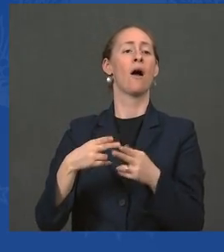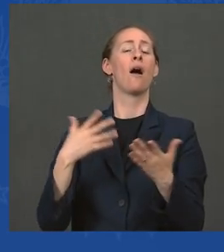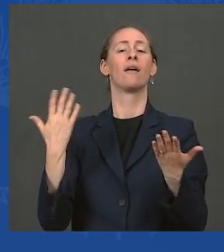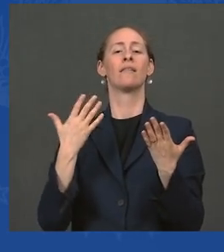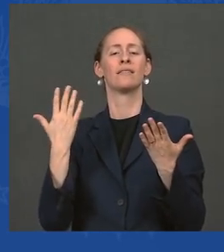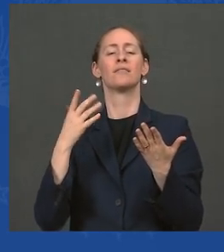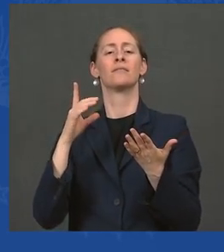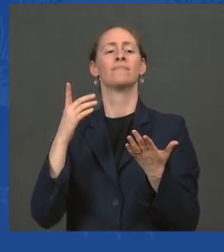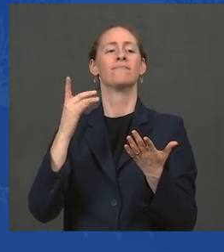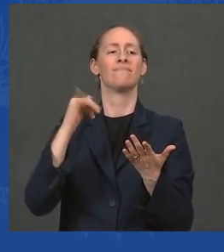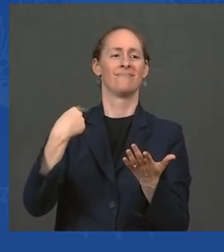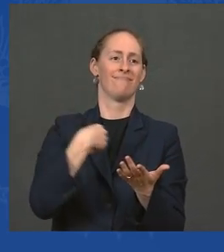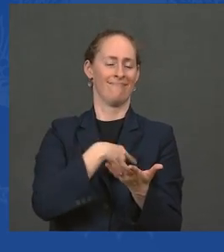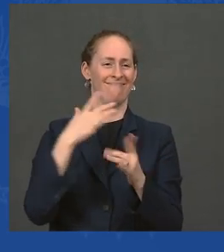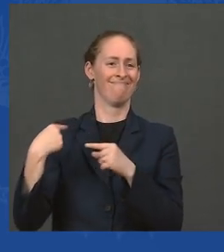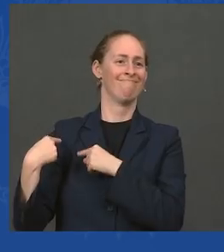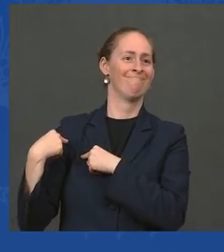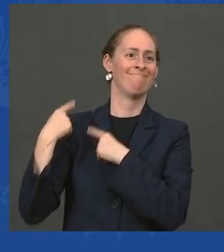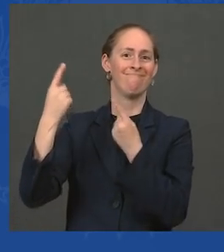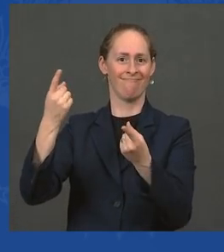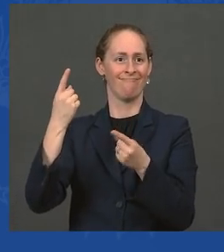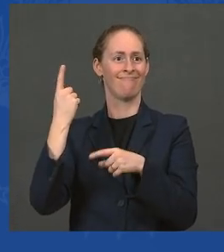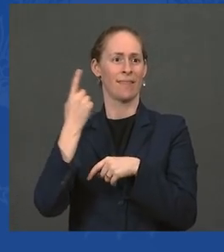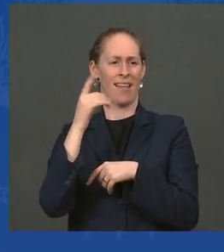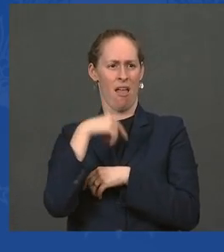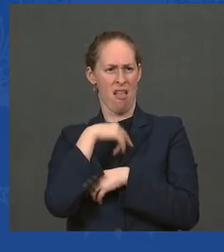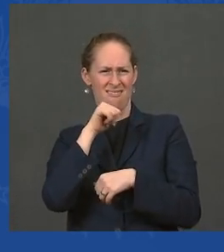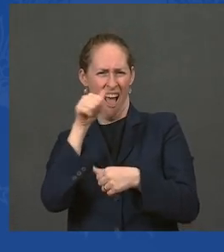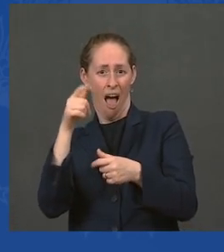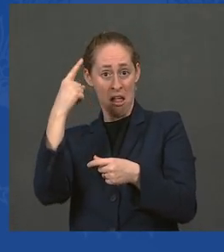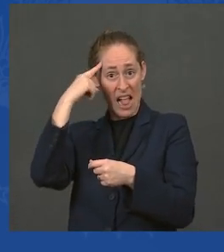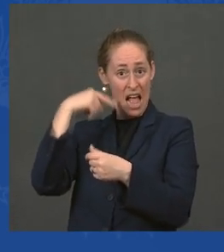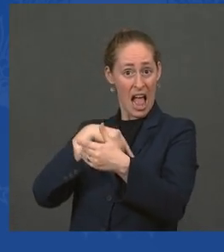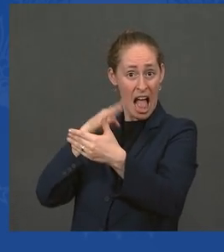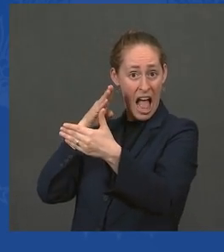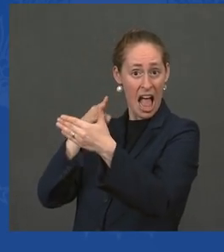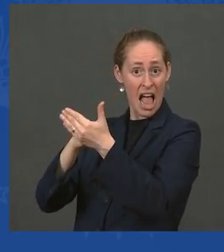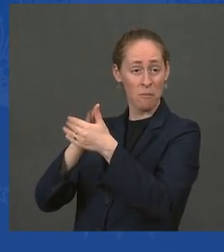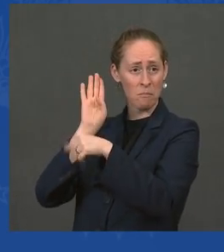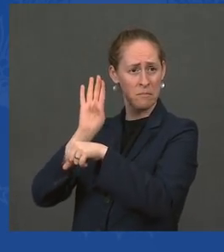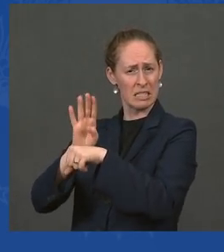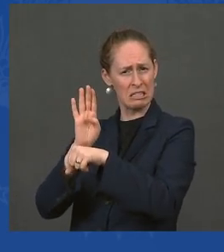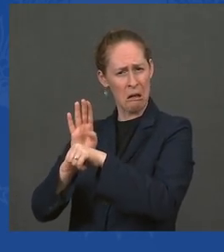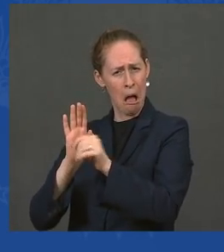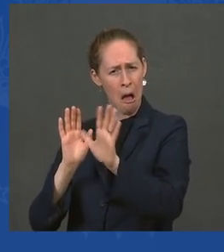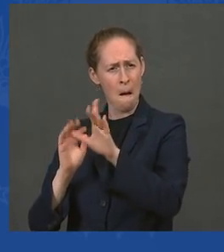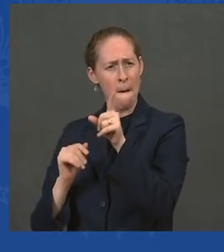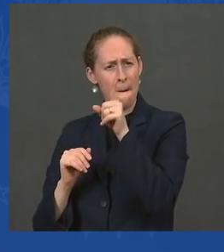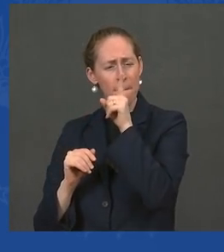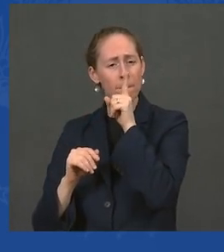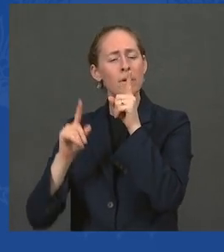I'm not anti-business, but I'm about, "Just begin to pay your fair share."